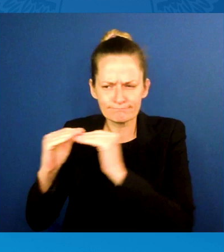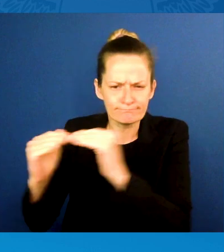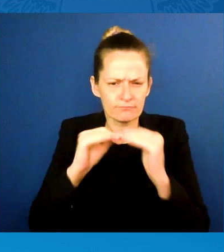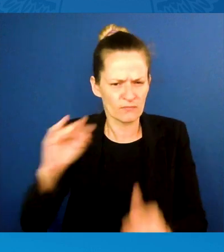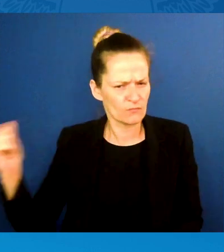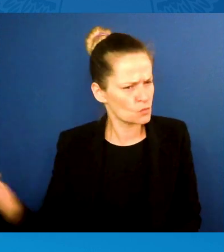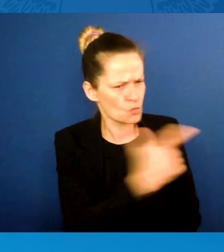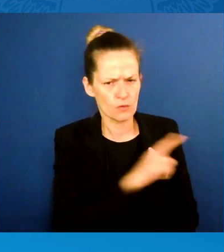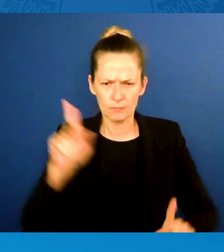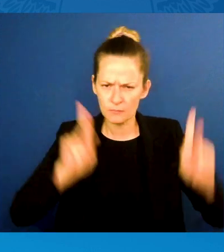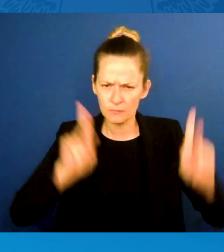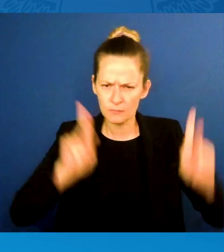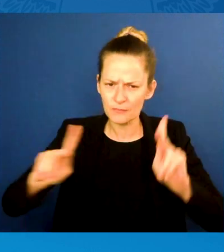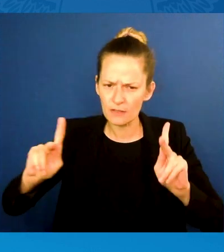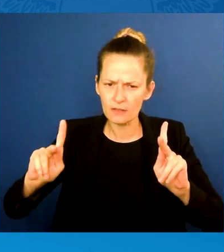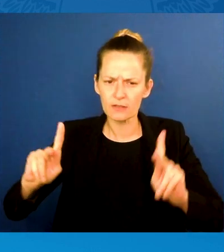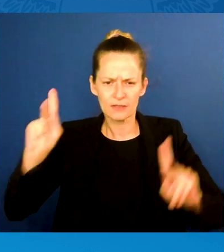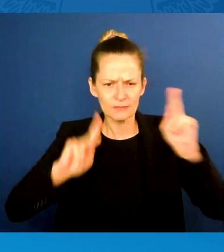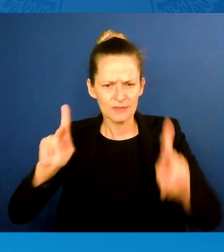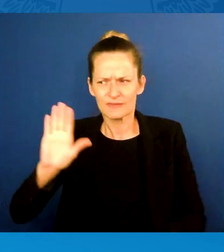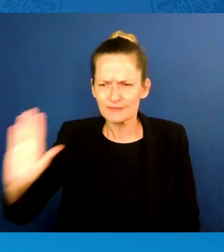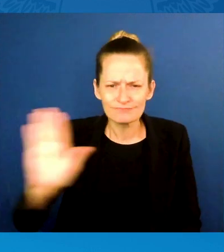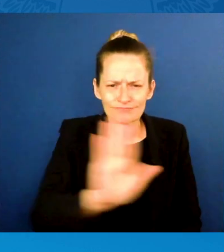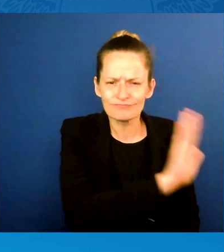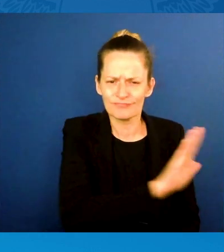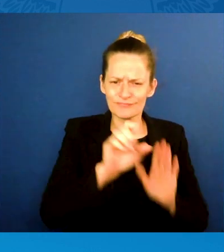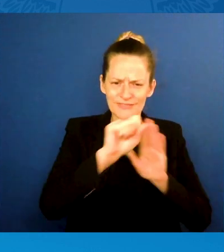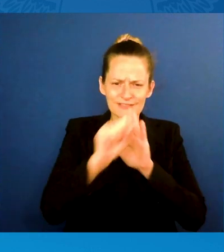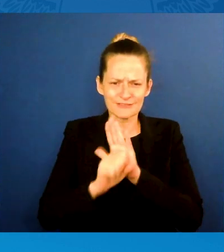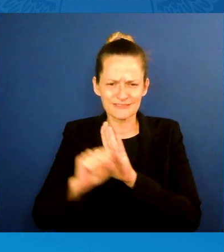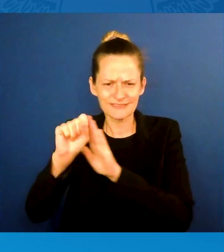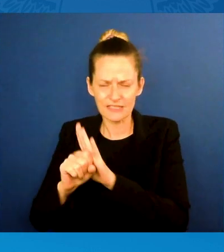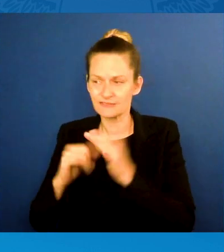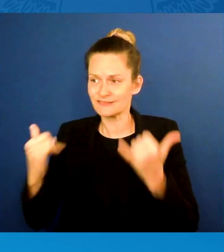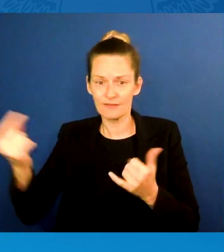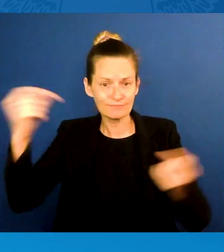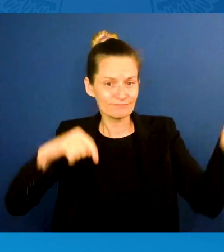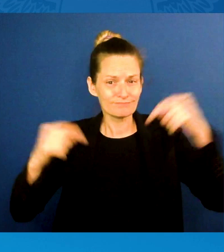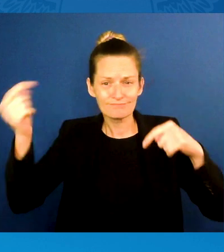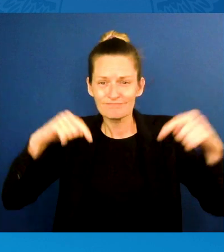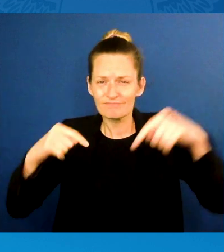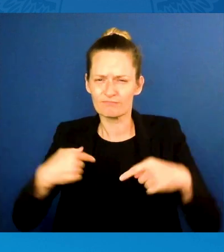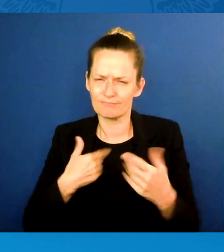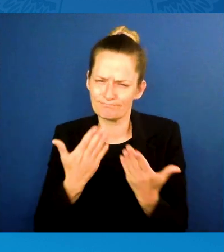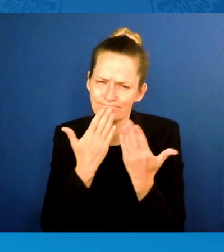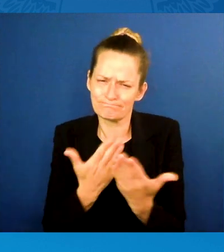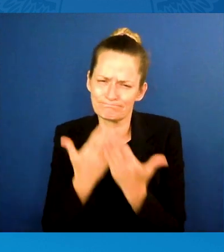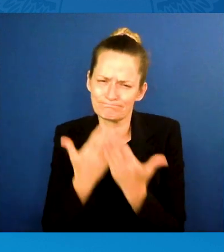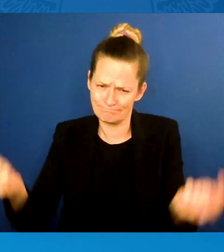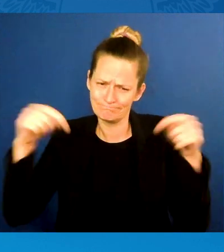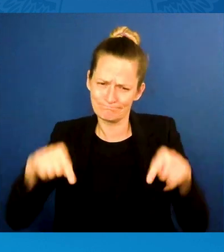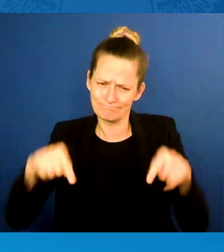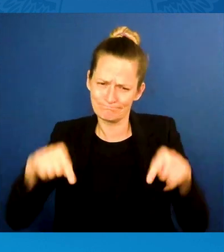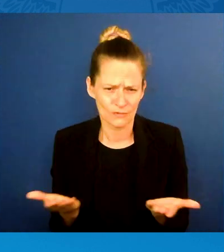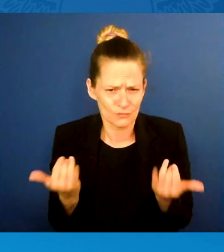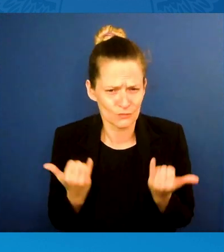And so, I thank them for being here today. We are specifically going to talk about an extension of their responsibilities,